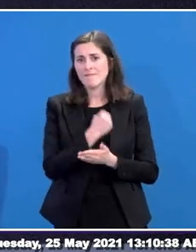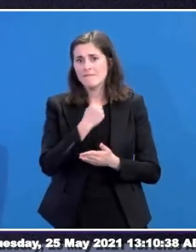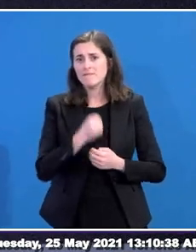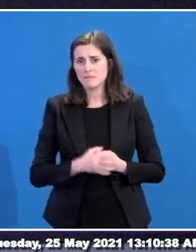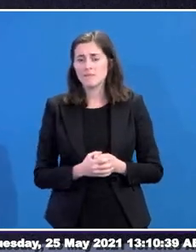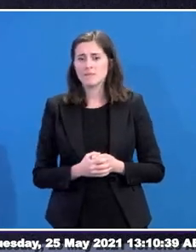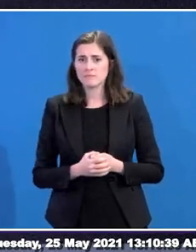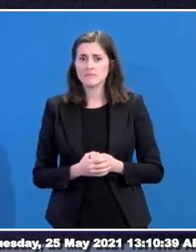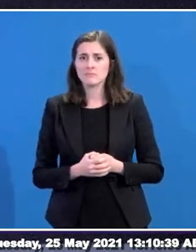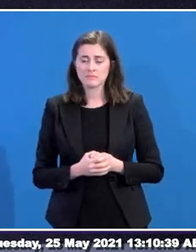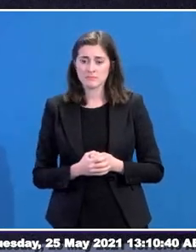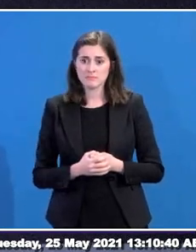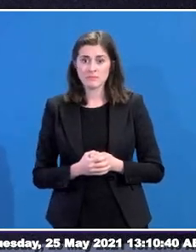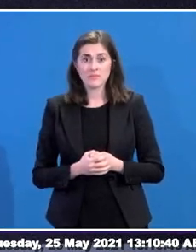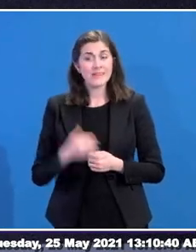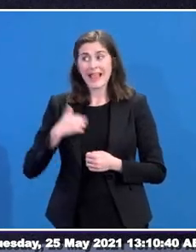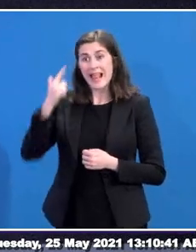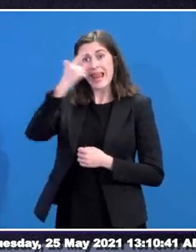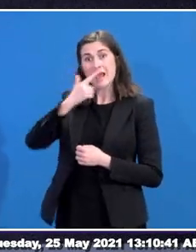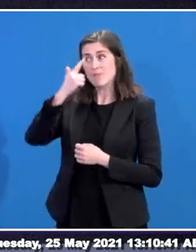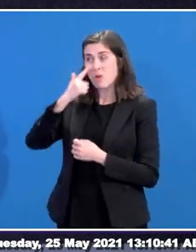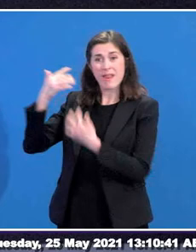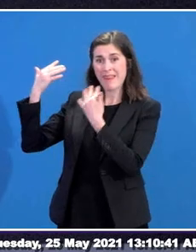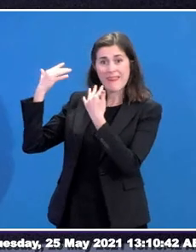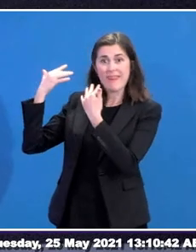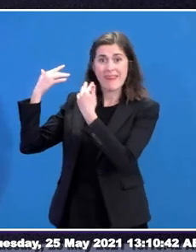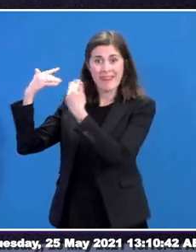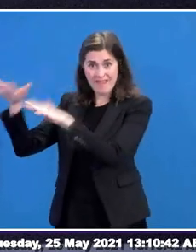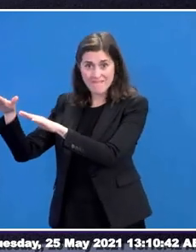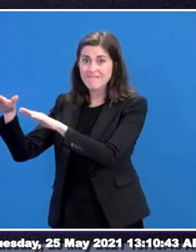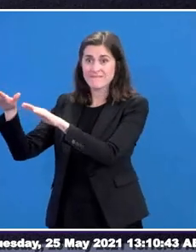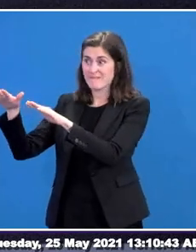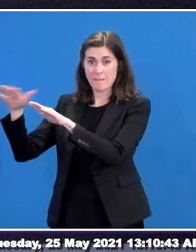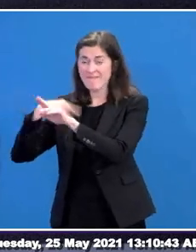We left our country, we left Lebanon, we left our families there, we left a